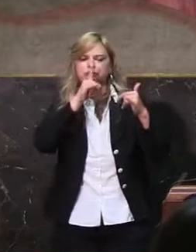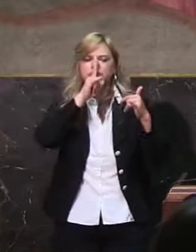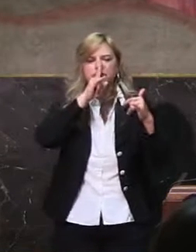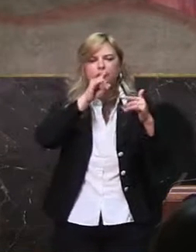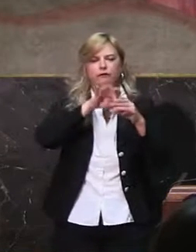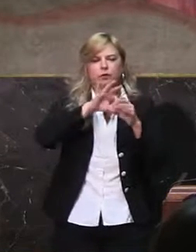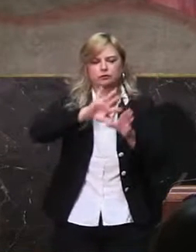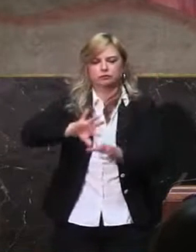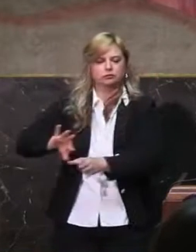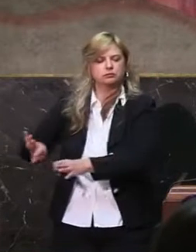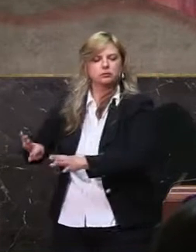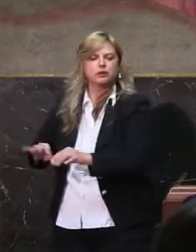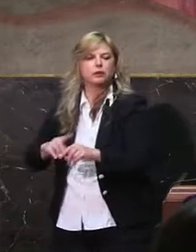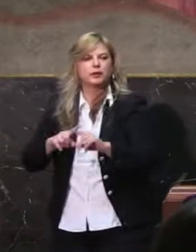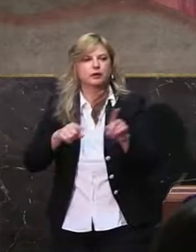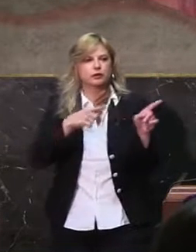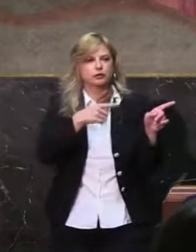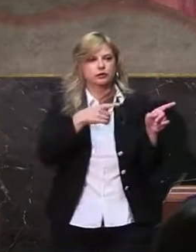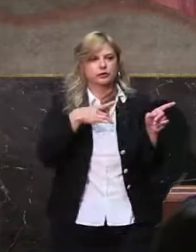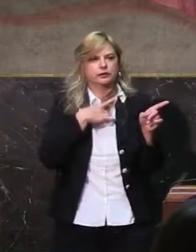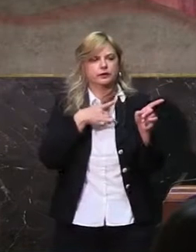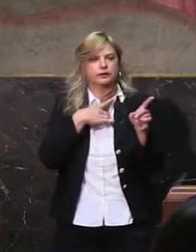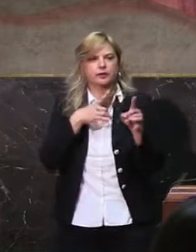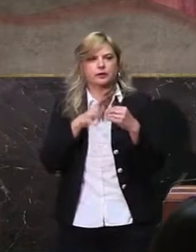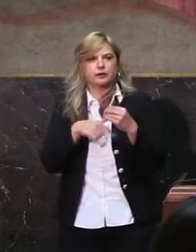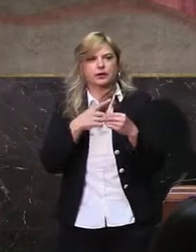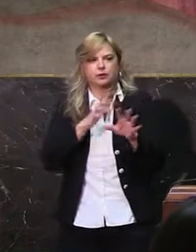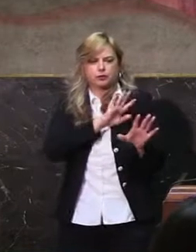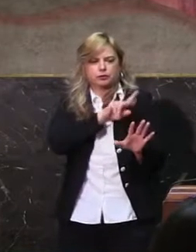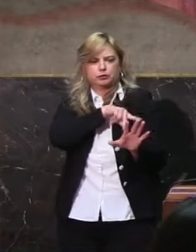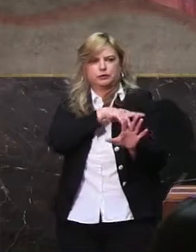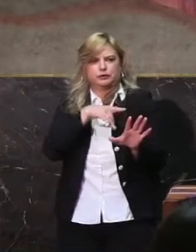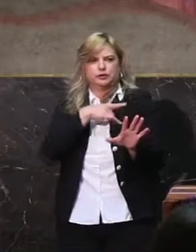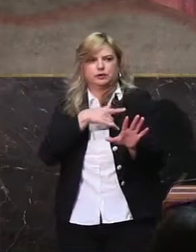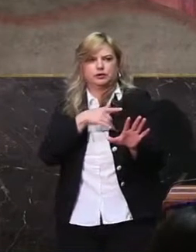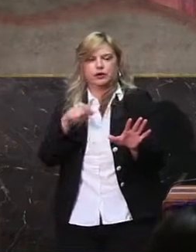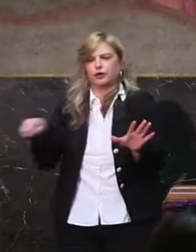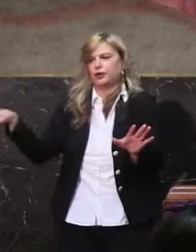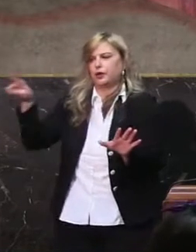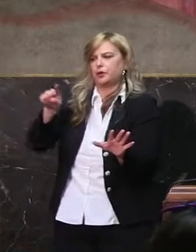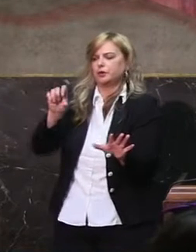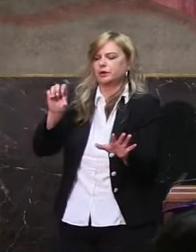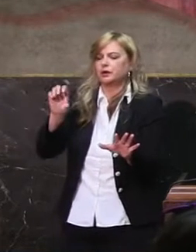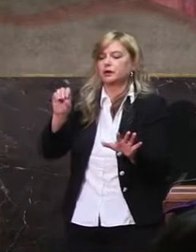personal thoughts on whether these confederate monuments should or